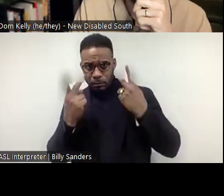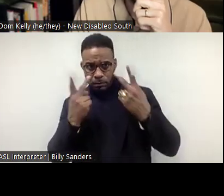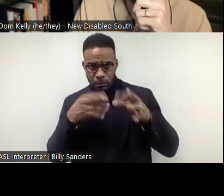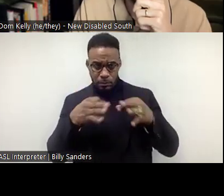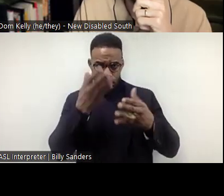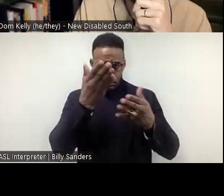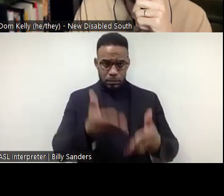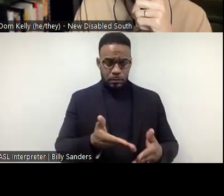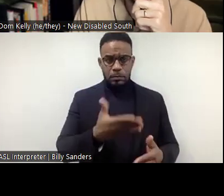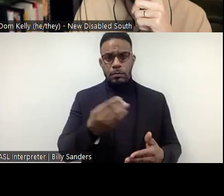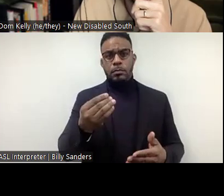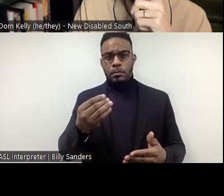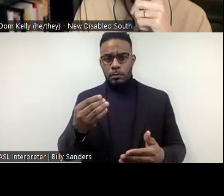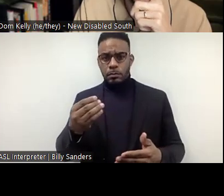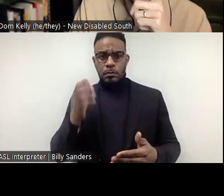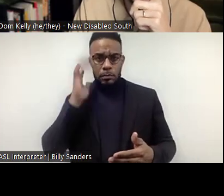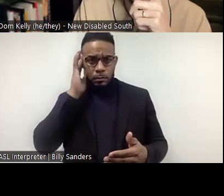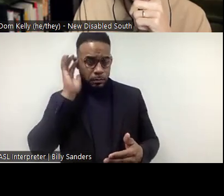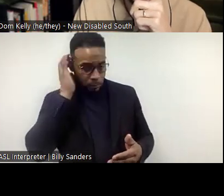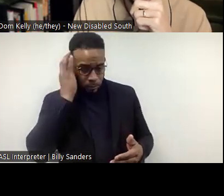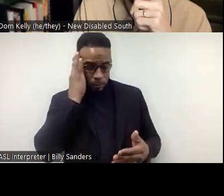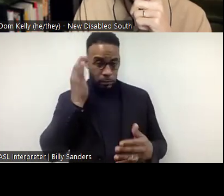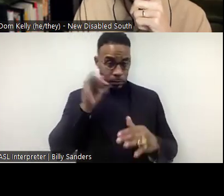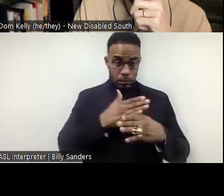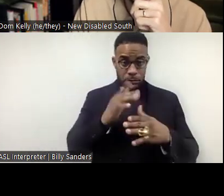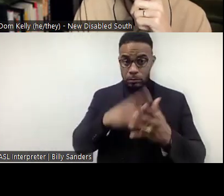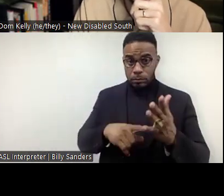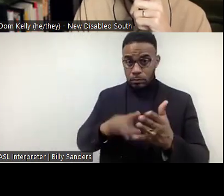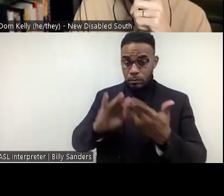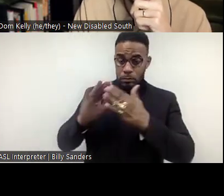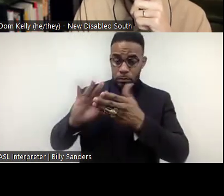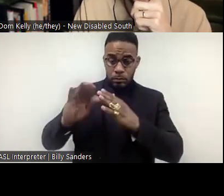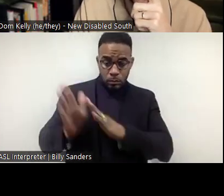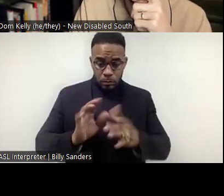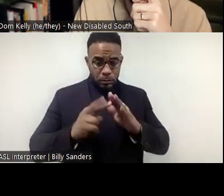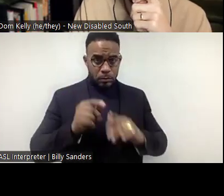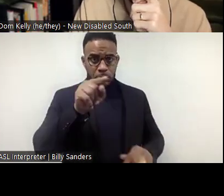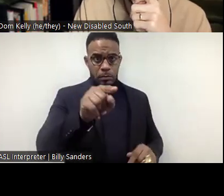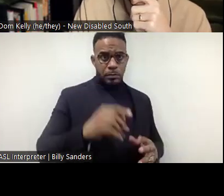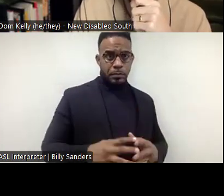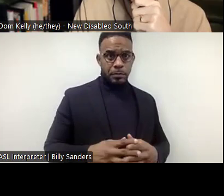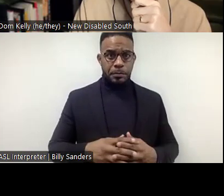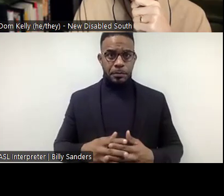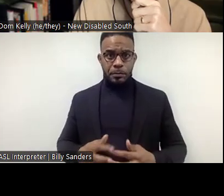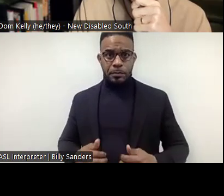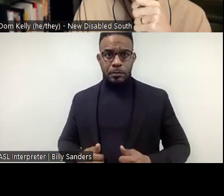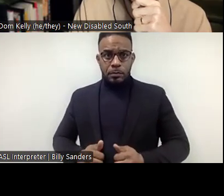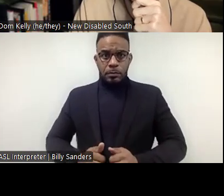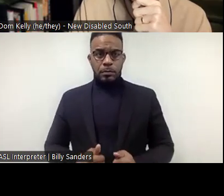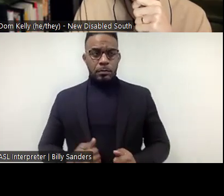you there? We'd love to get a brief visual description of you and if you can share what does community organizing mean